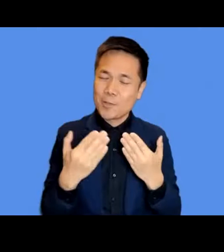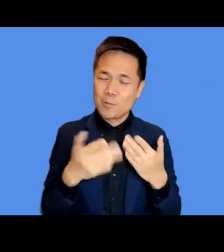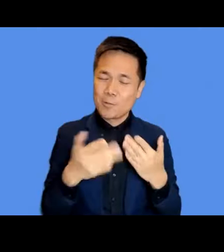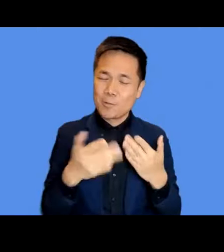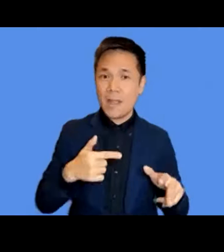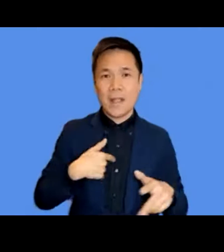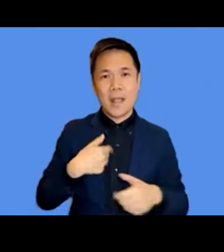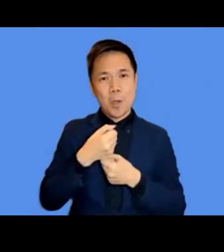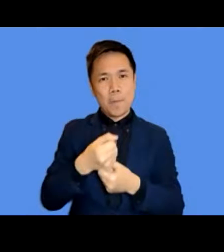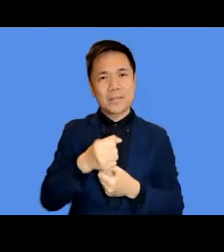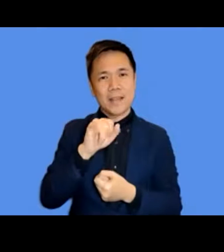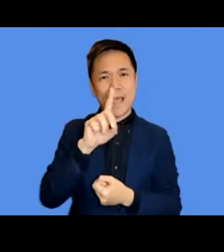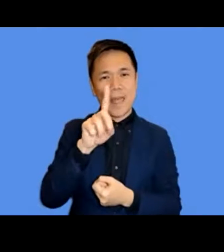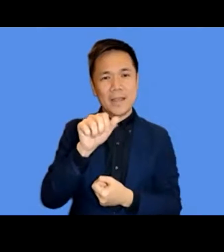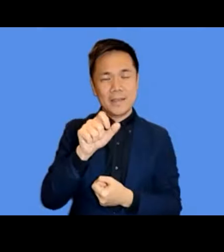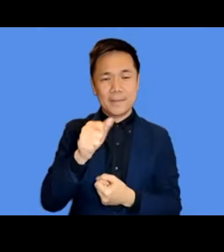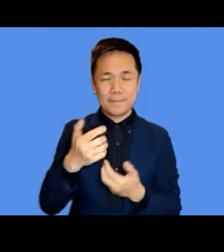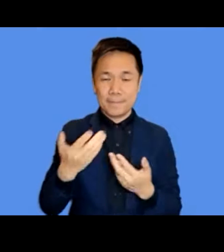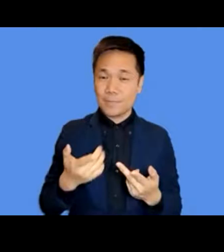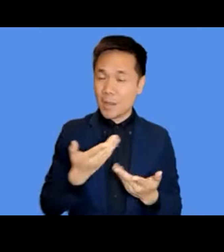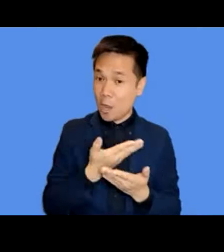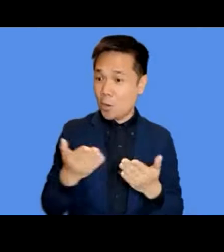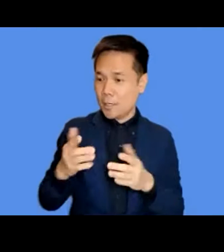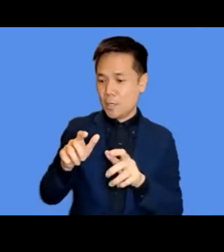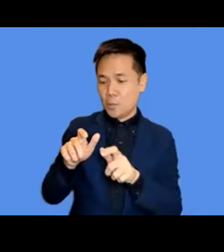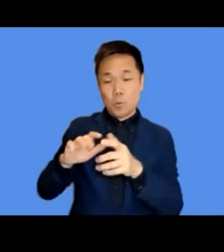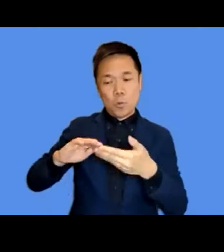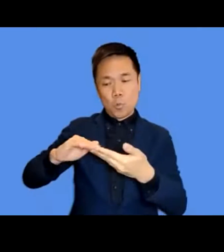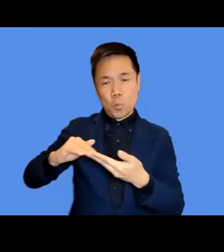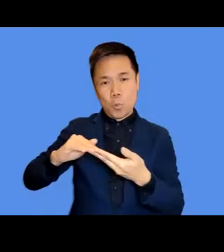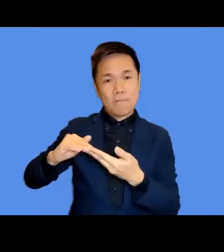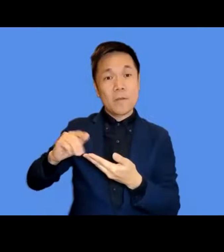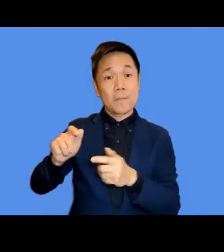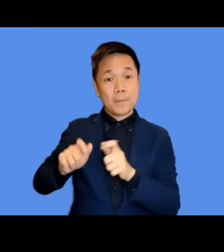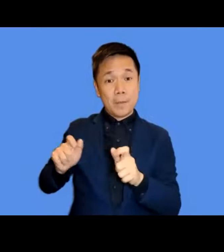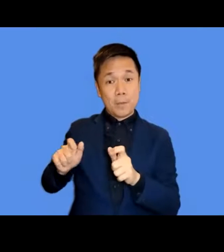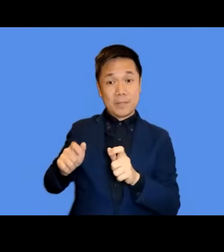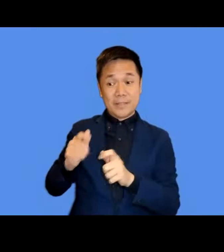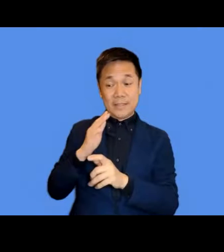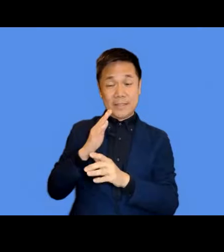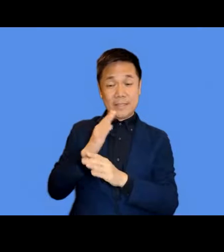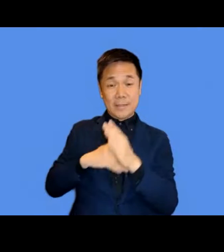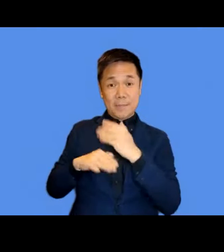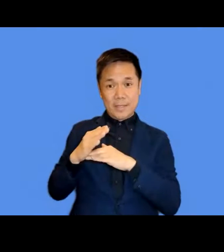Alliance, the stakeholder group of persons with disabilities, and all our partners.